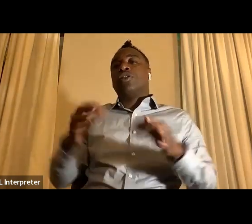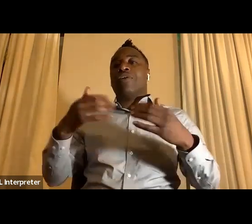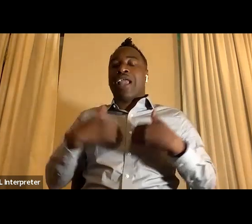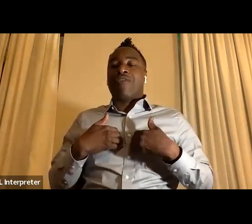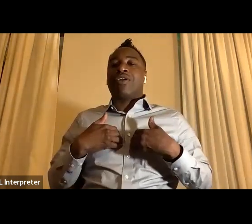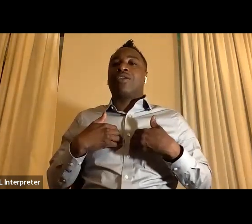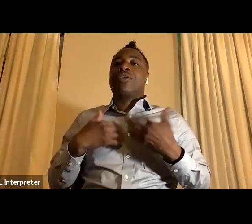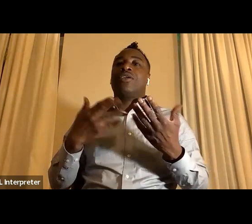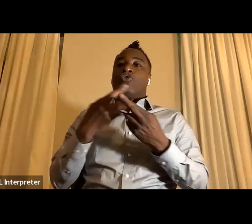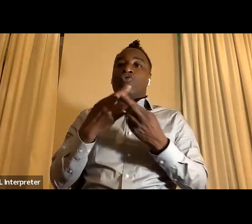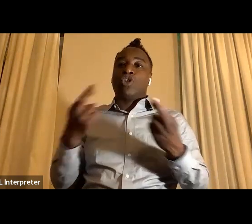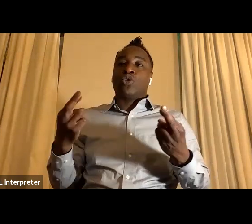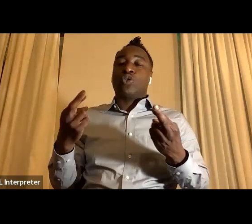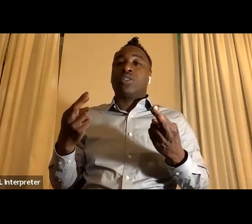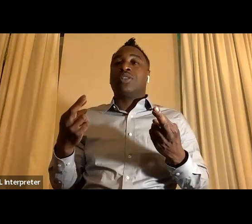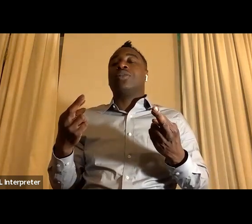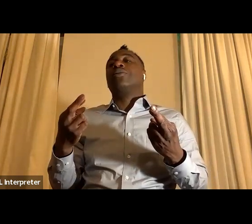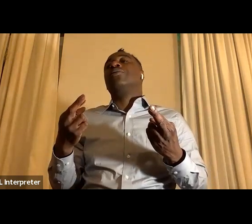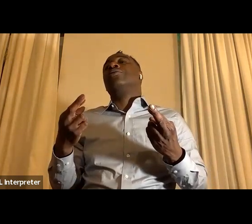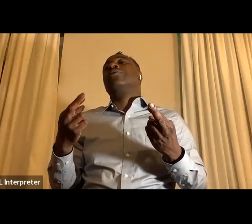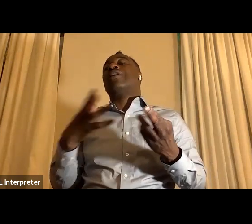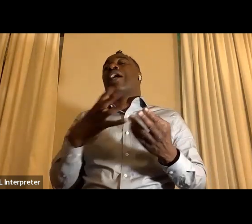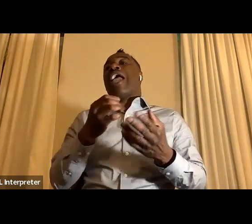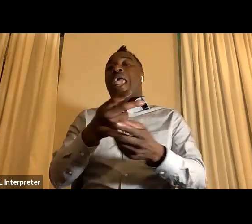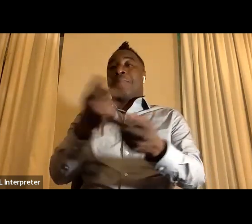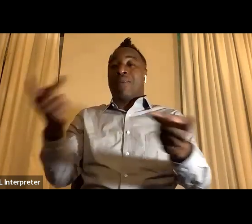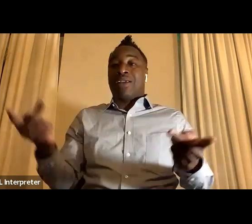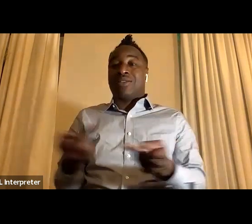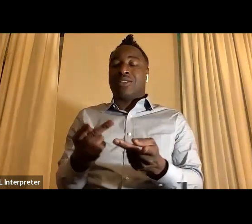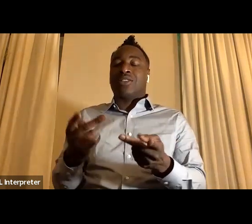and places where artists can get that type of training because it's a lot